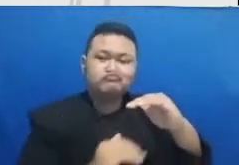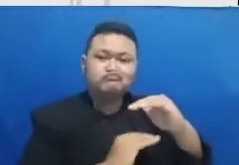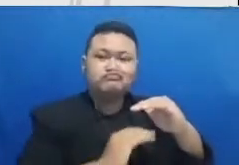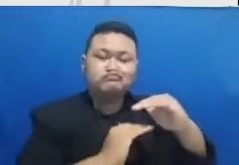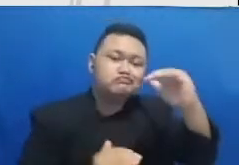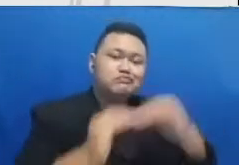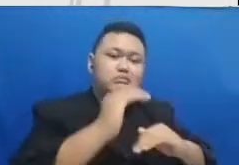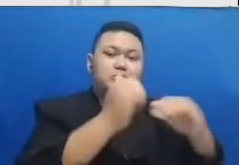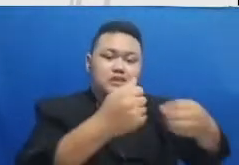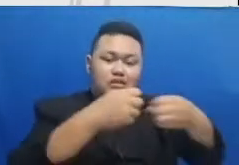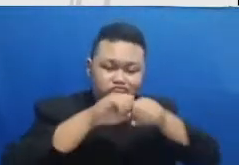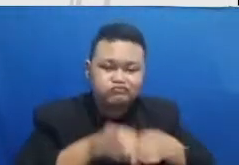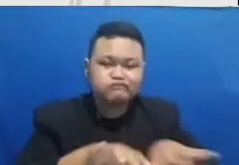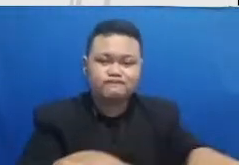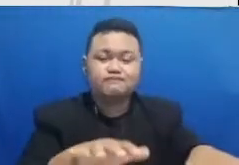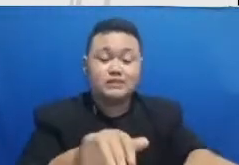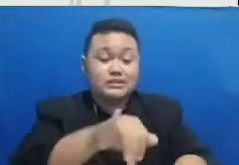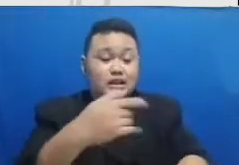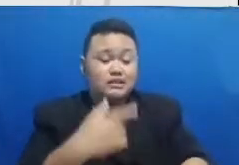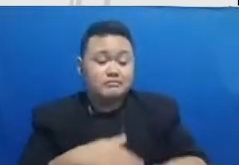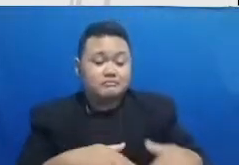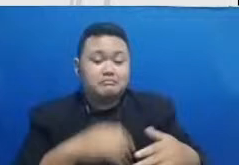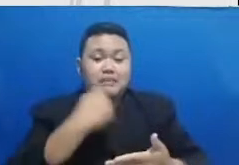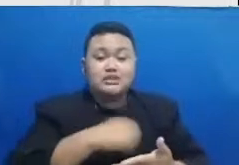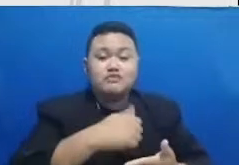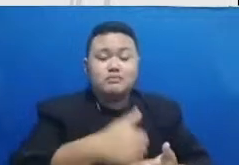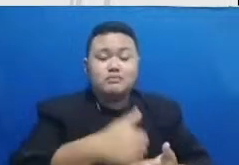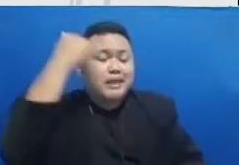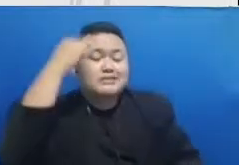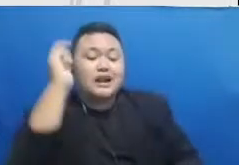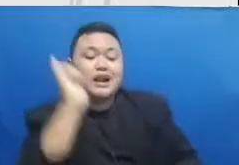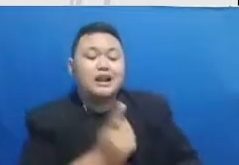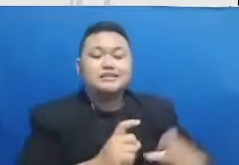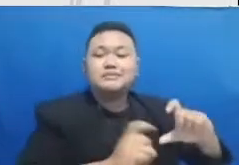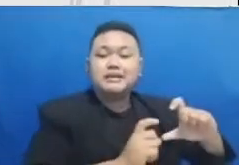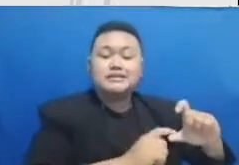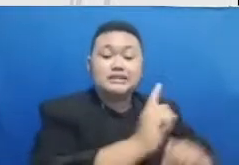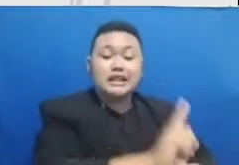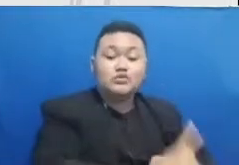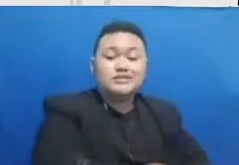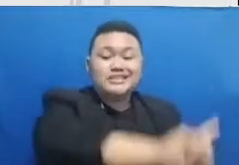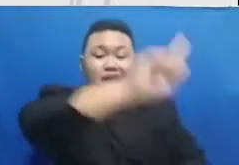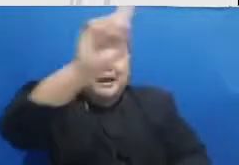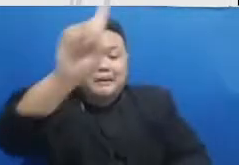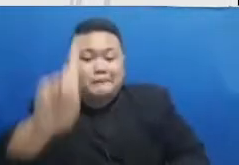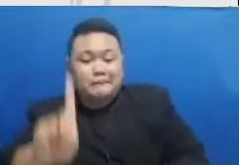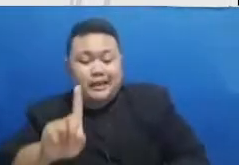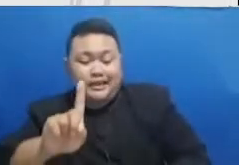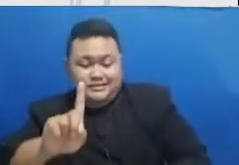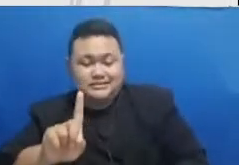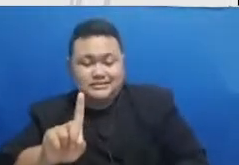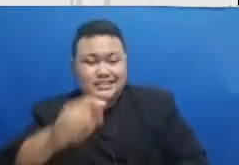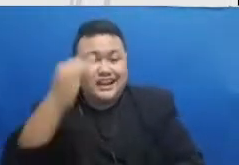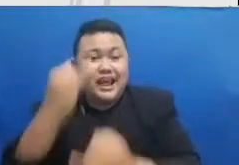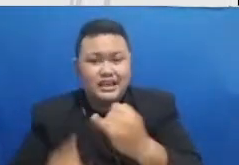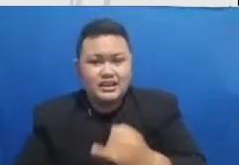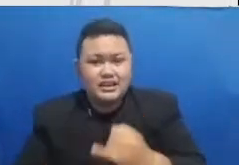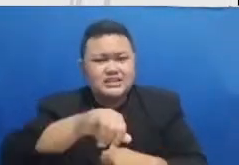from semester 1 already has contribution values, they already have the value of implementing